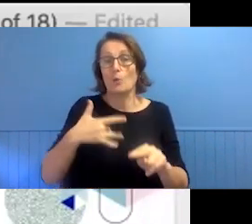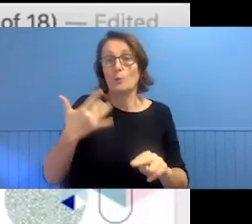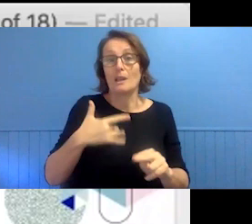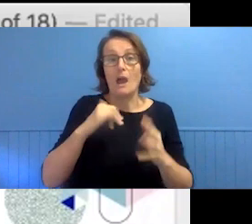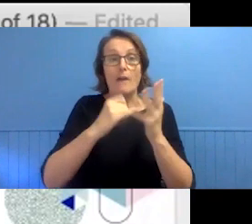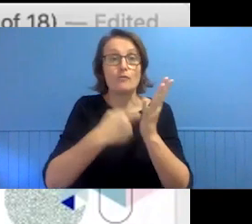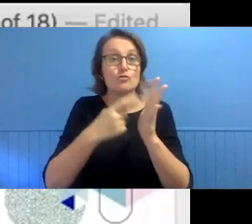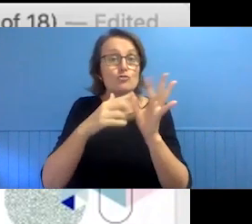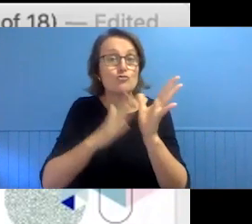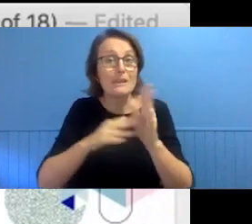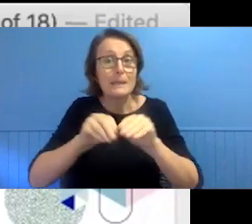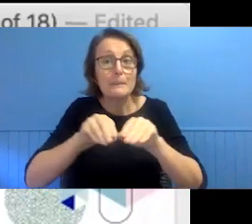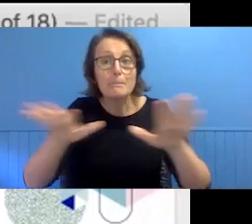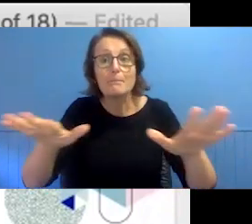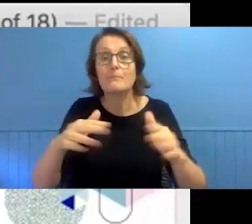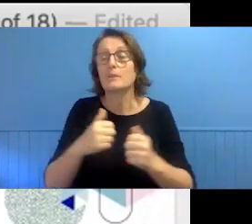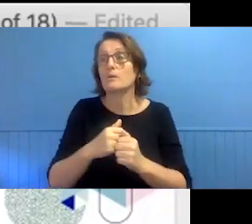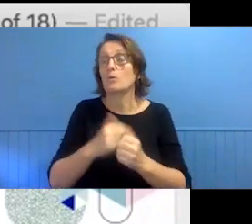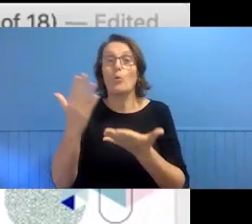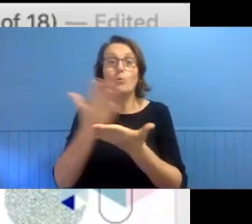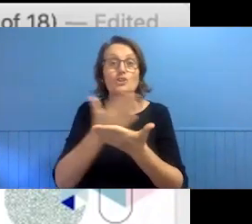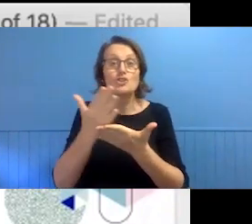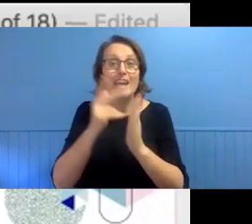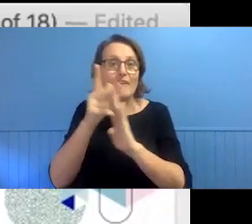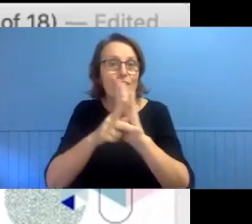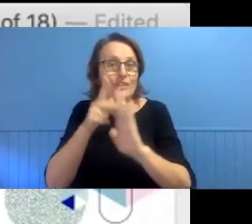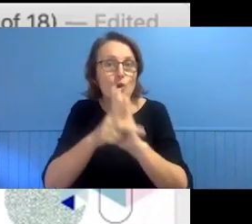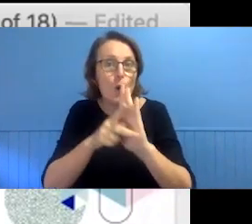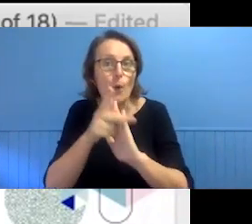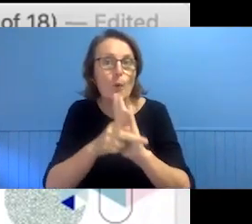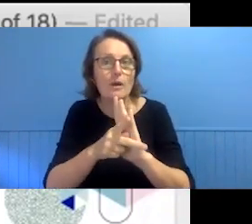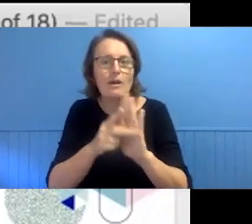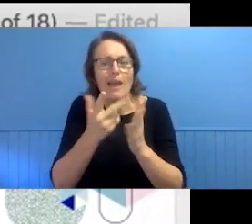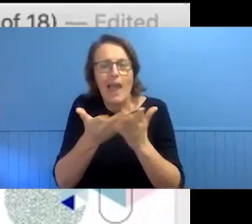scaffolding can we put in place to help make that a deeper, more